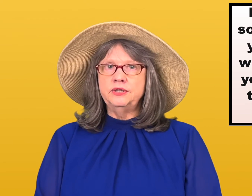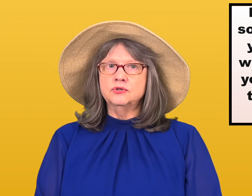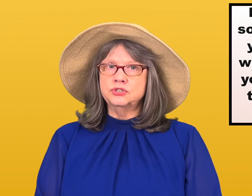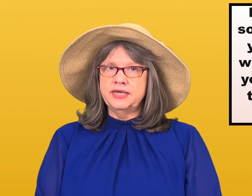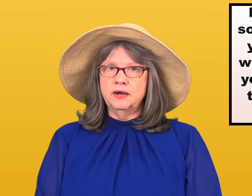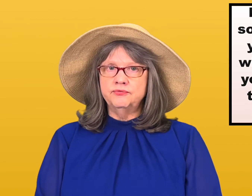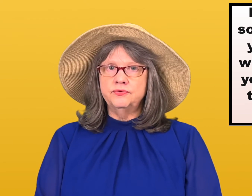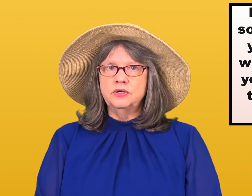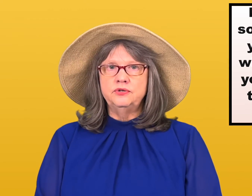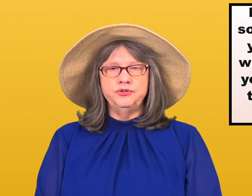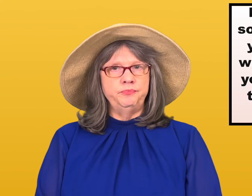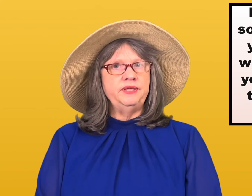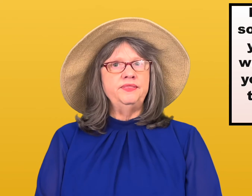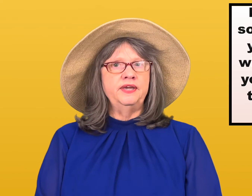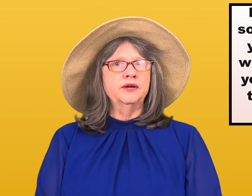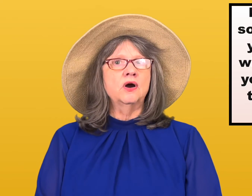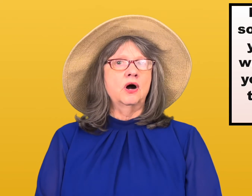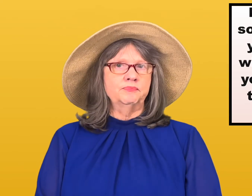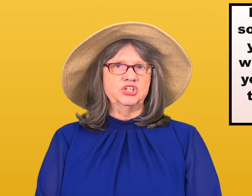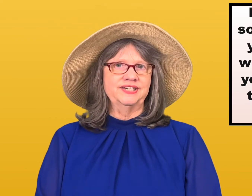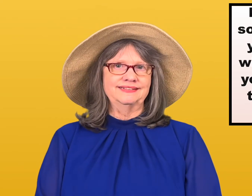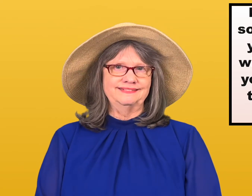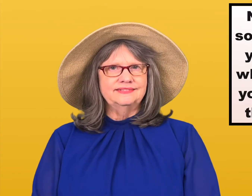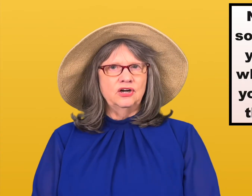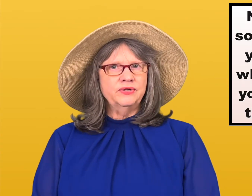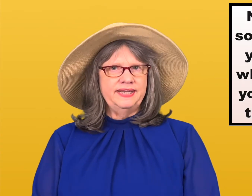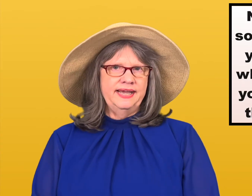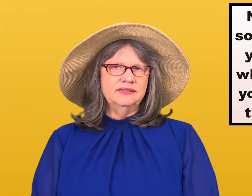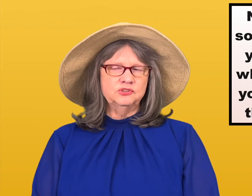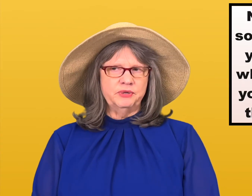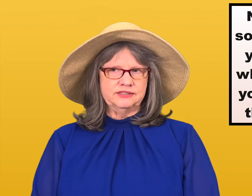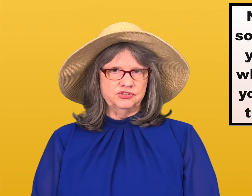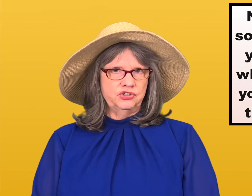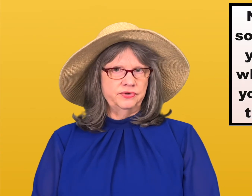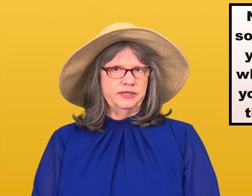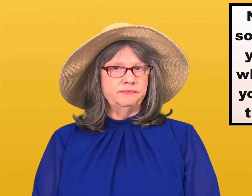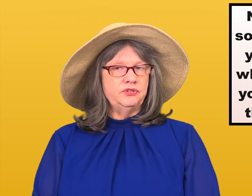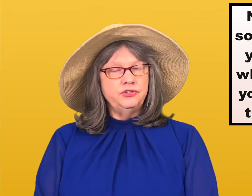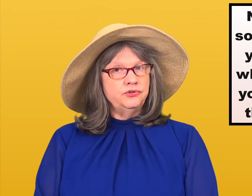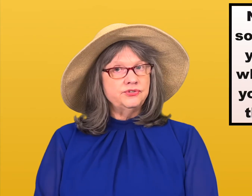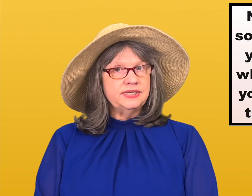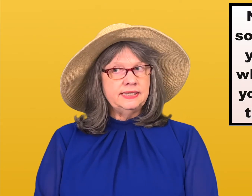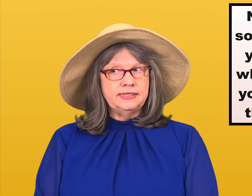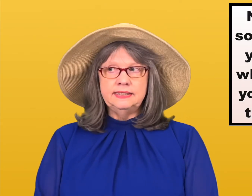yourself to be their option. Okay now let's practice cueing it. Do you see any